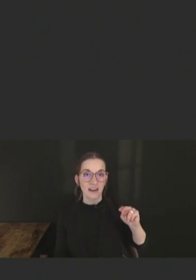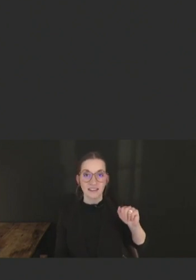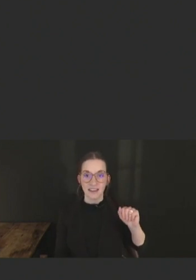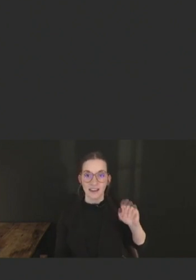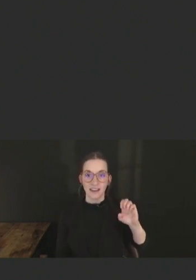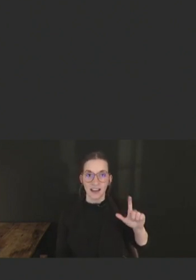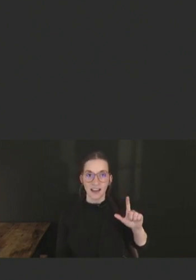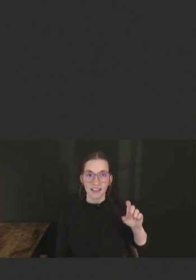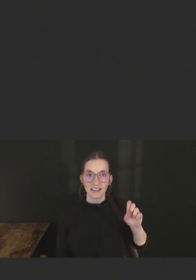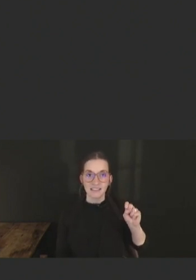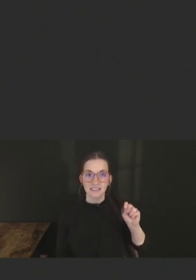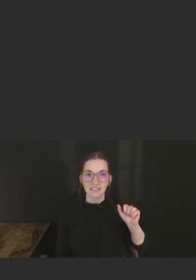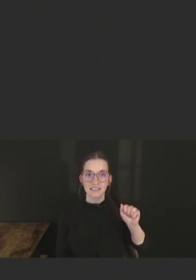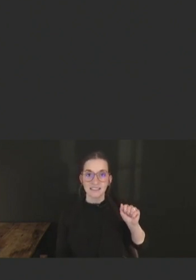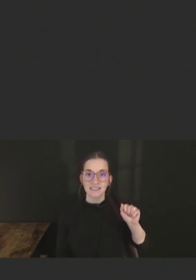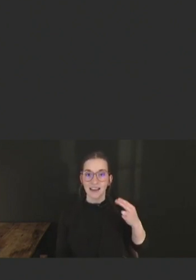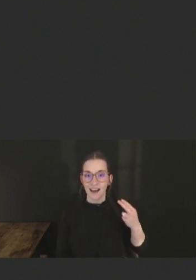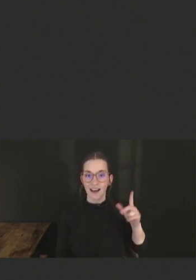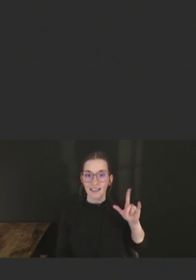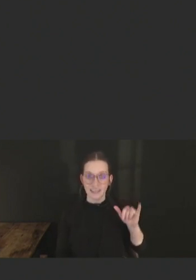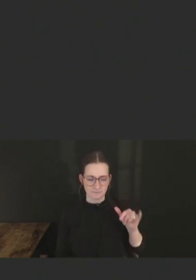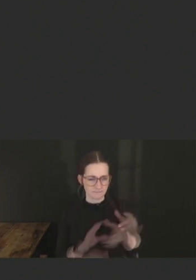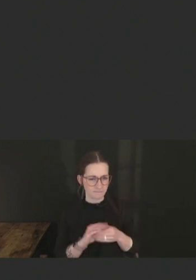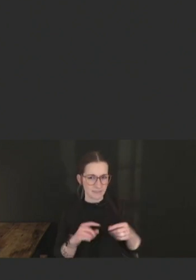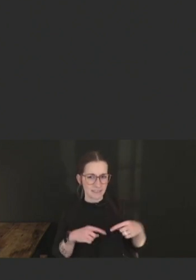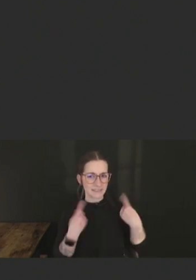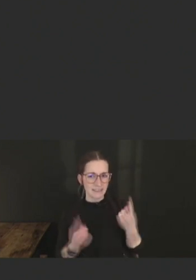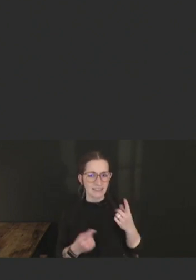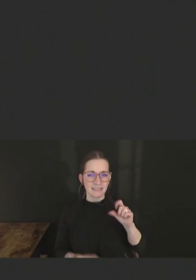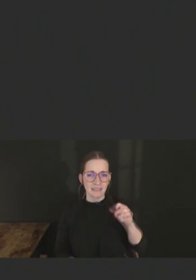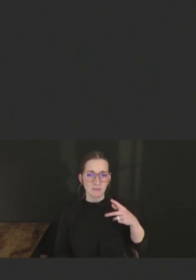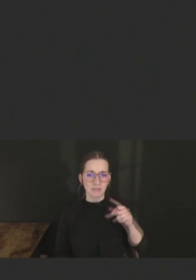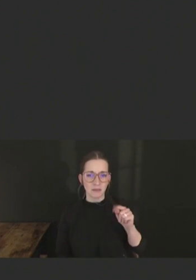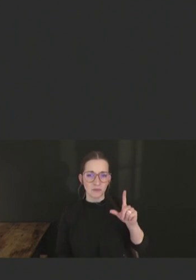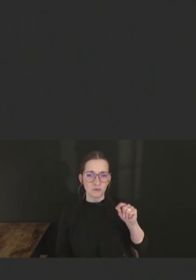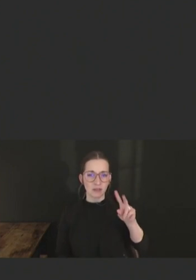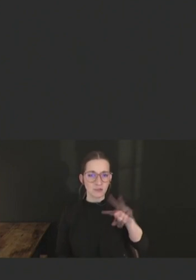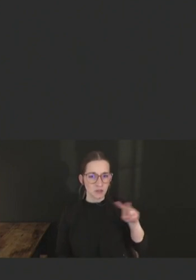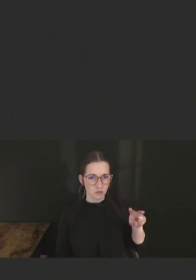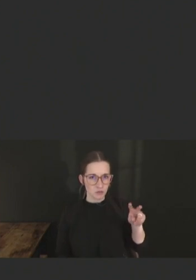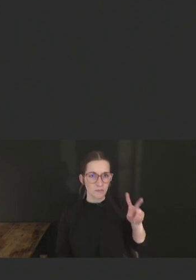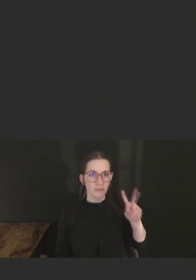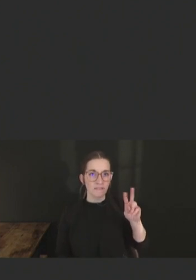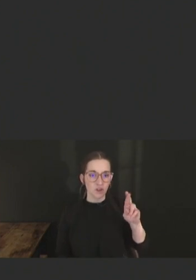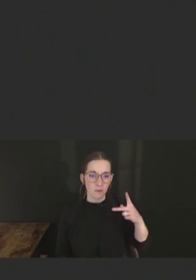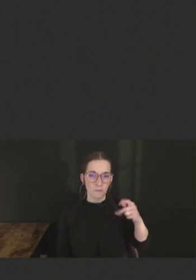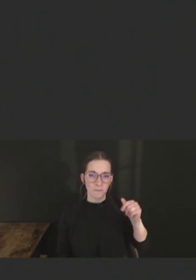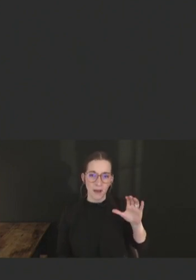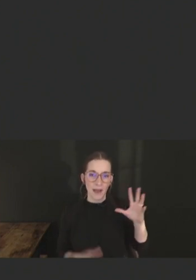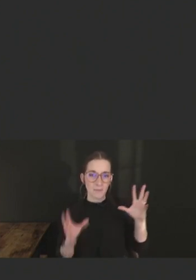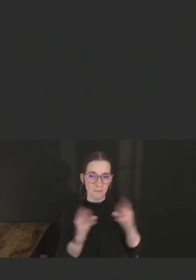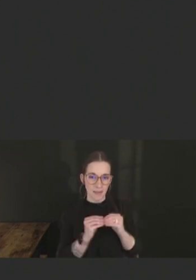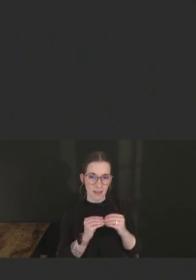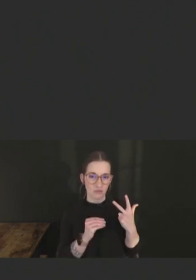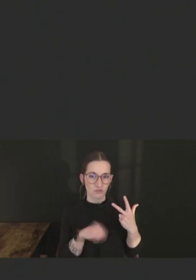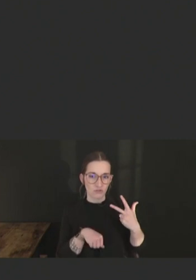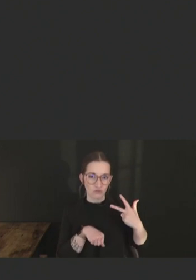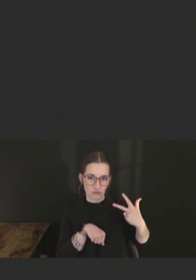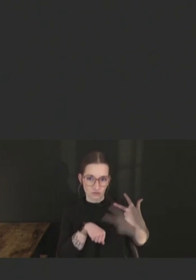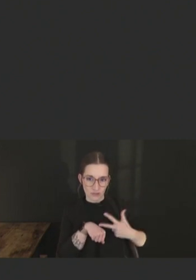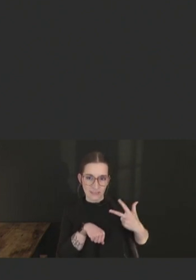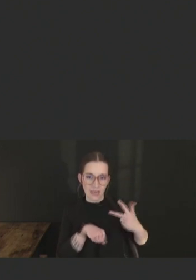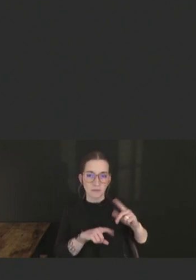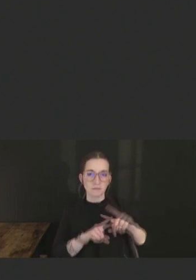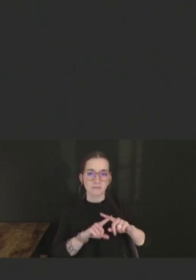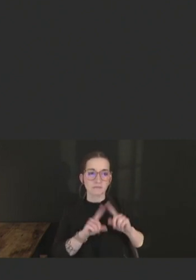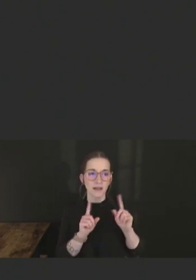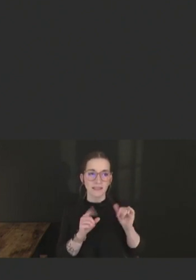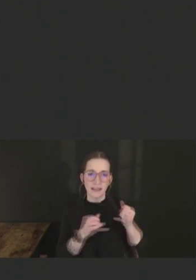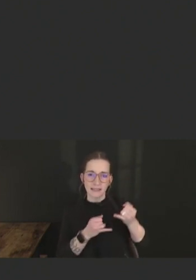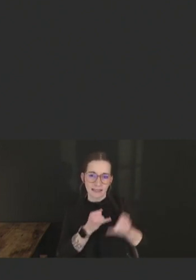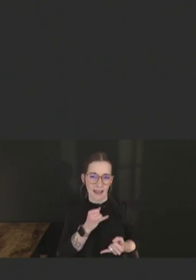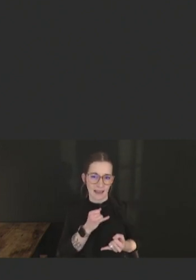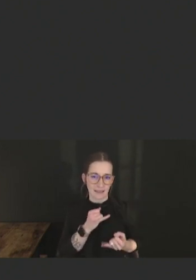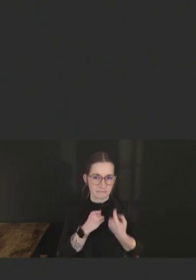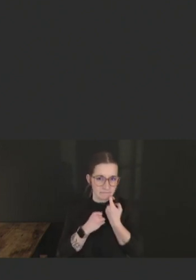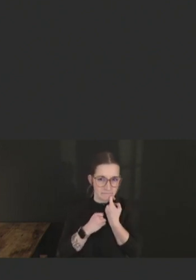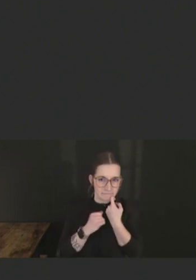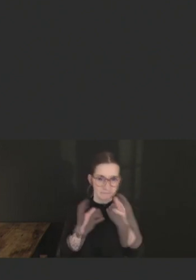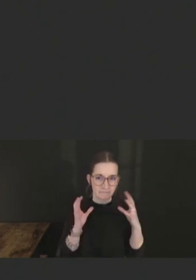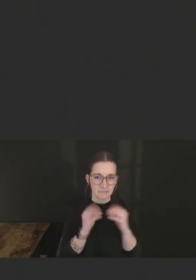Since September 2022, VRBPAC met three times, but the last meeting was prior to the deadline